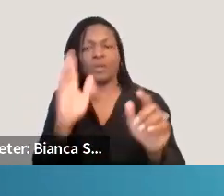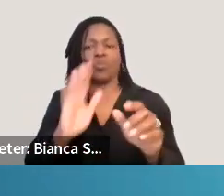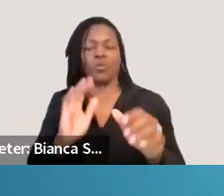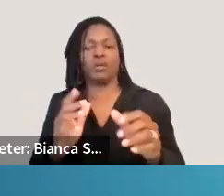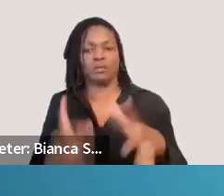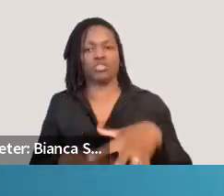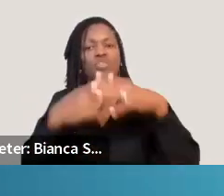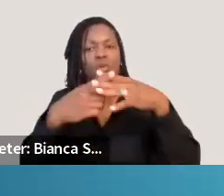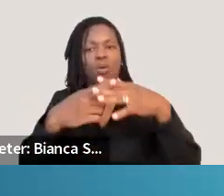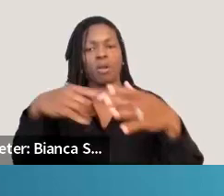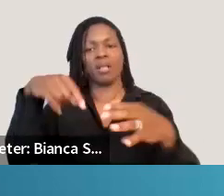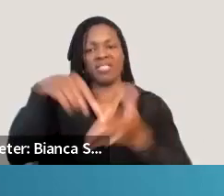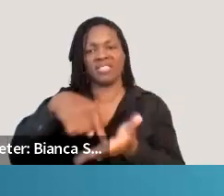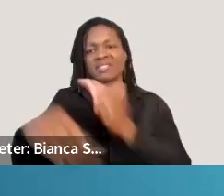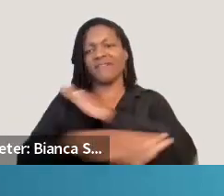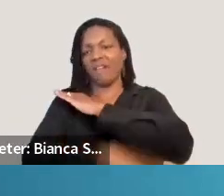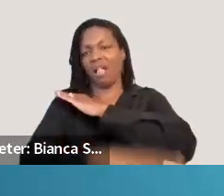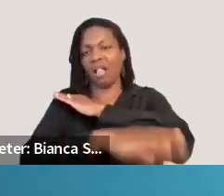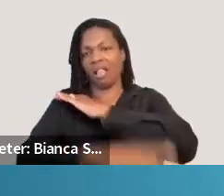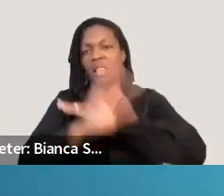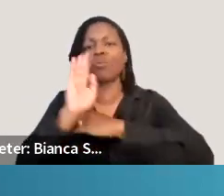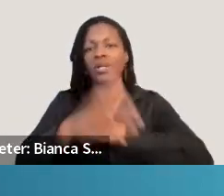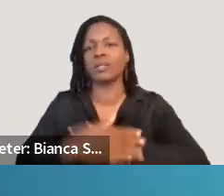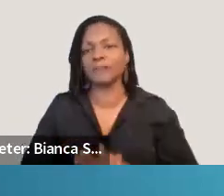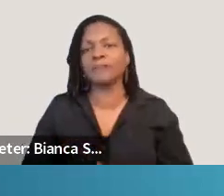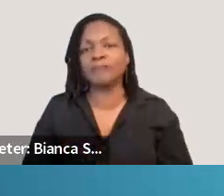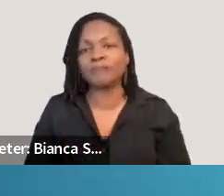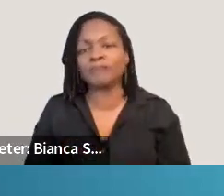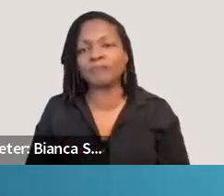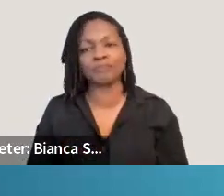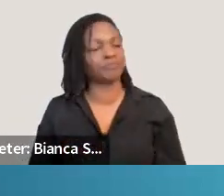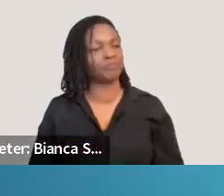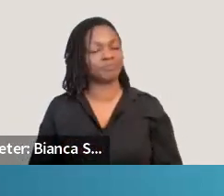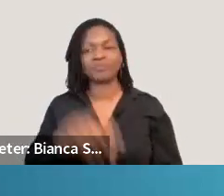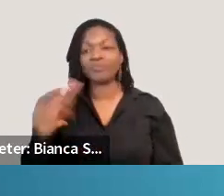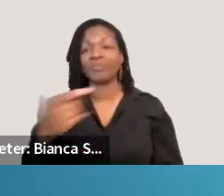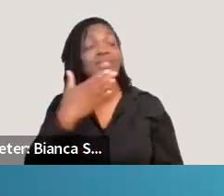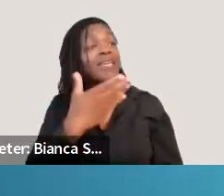Thank you, everyone. Absolutely. Thank you all so much.